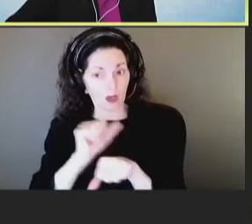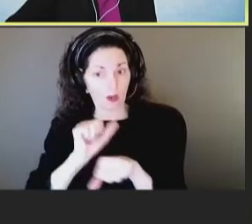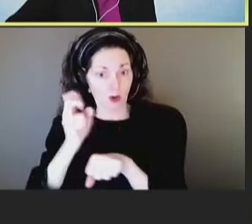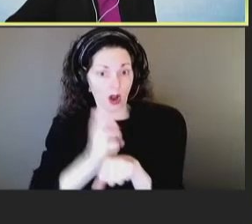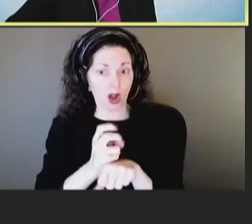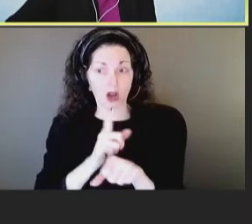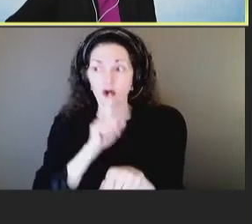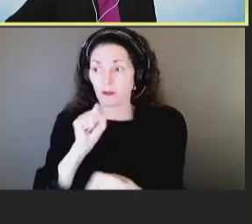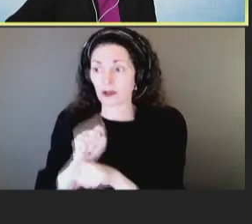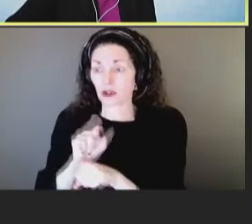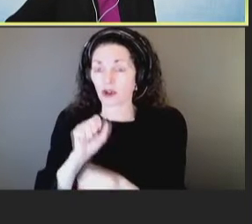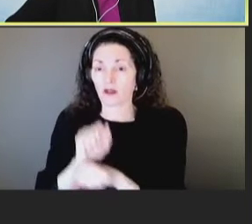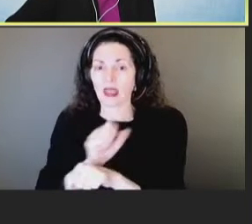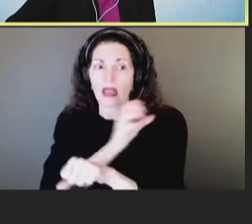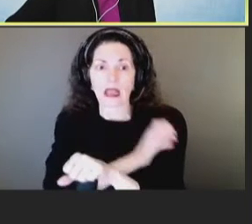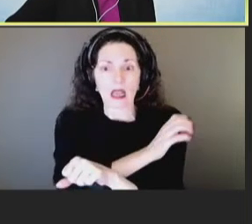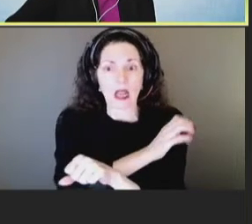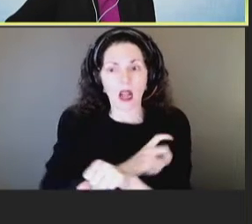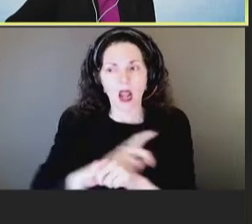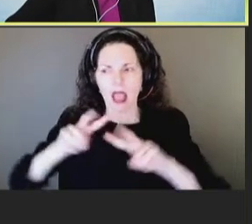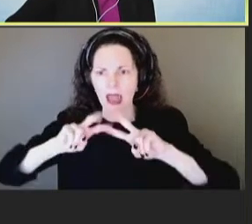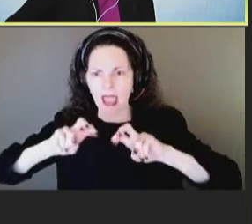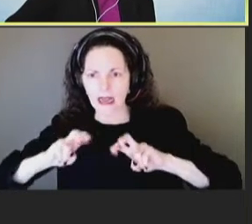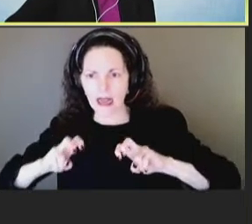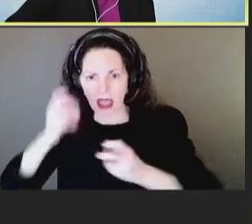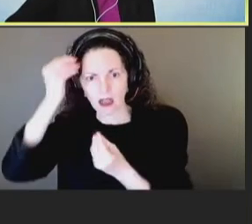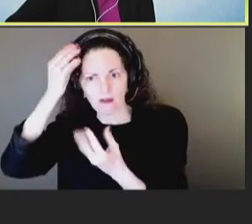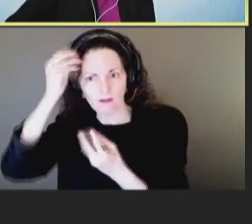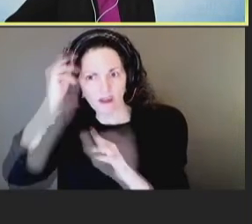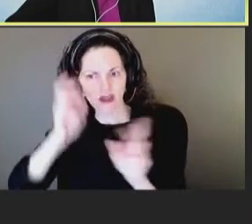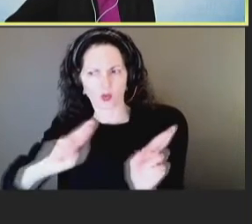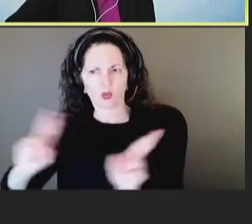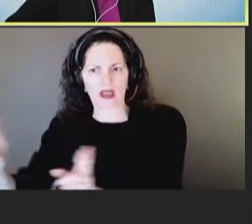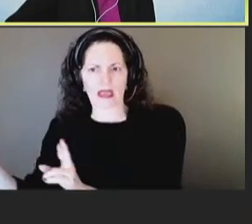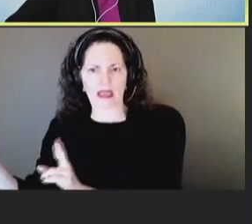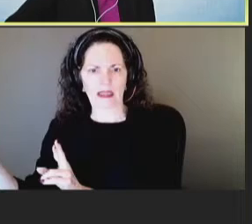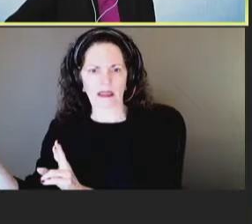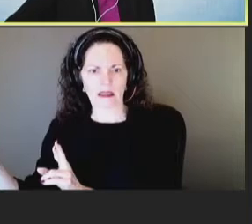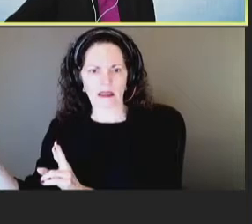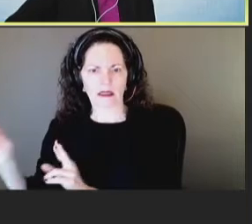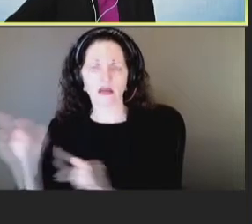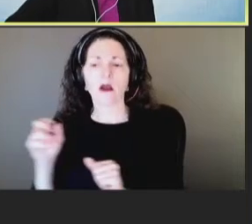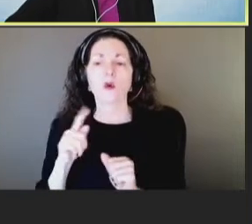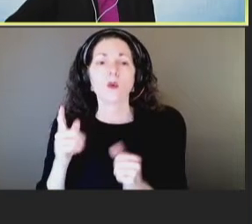data exists to support vaccine administration. So, not only do we look to have nimble vaccine